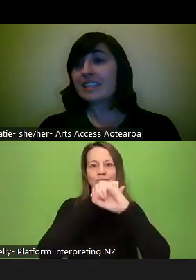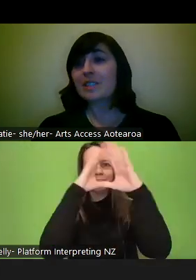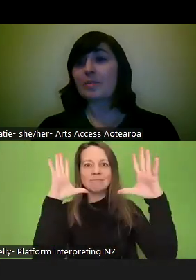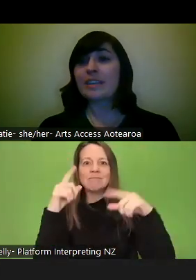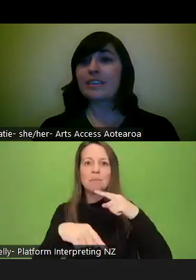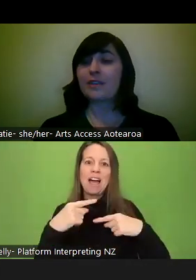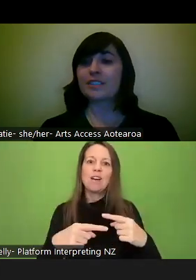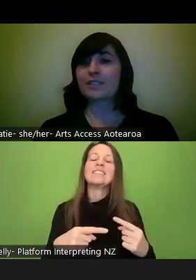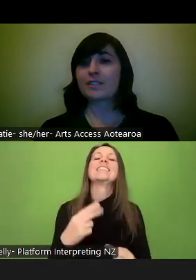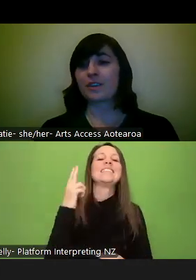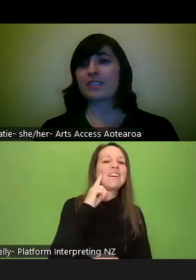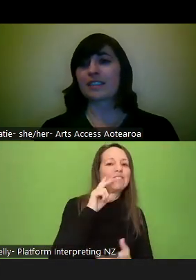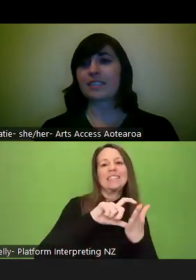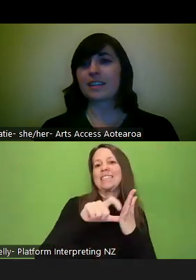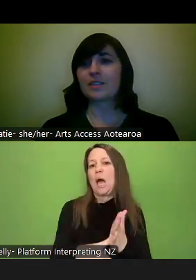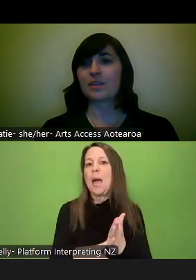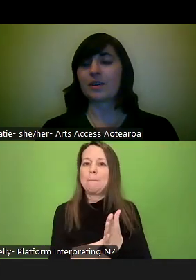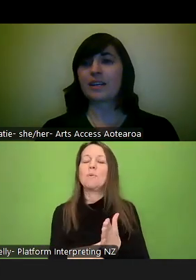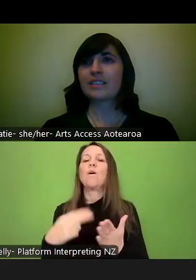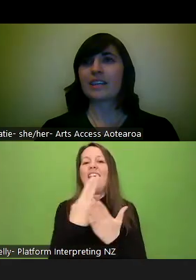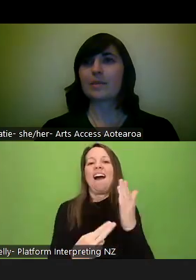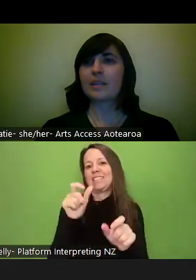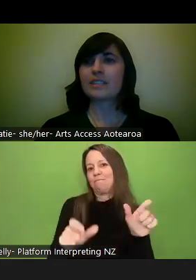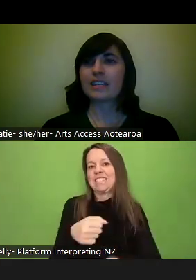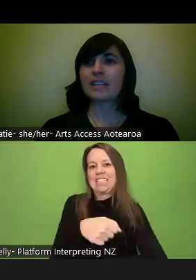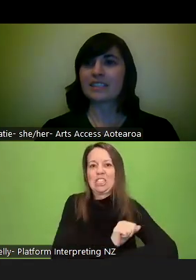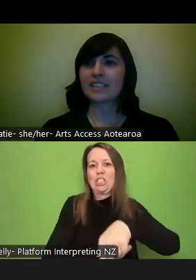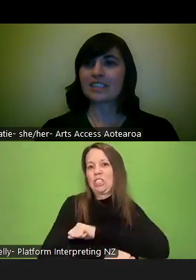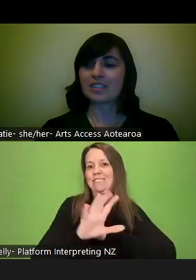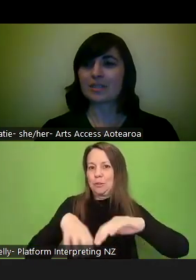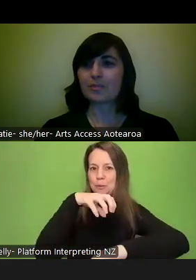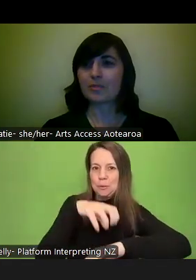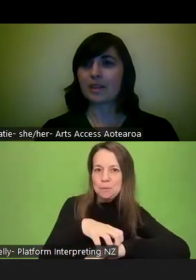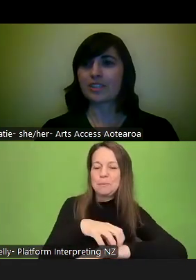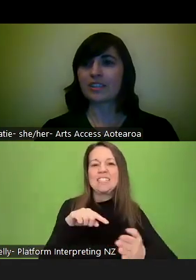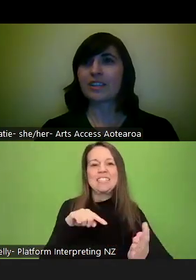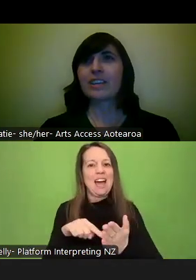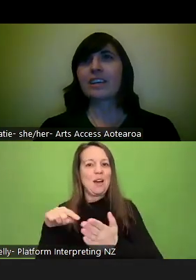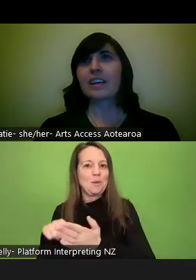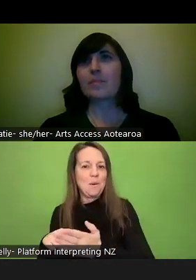Accessibility Advisor for Arts Access Aotearoa, and Stace is going to share some information,